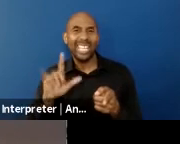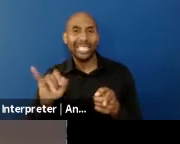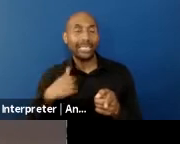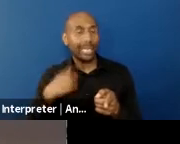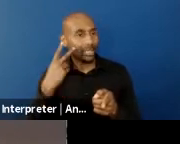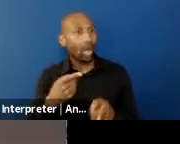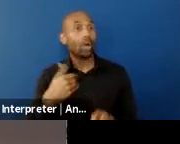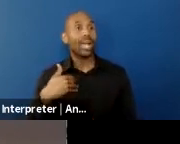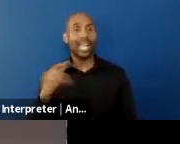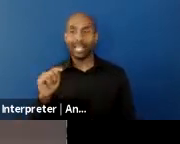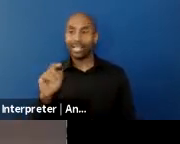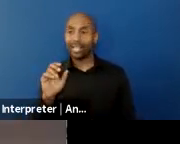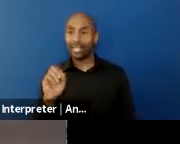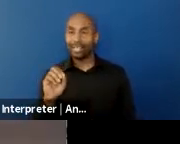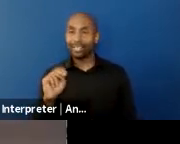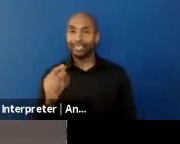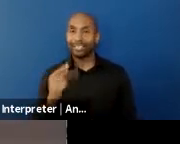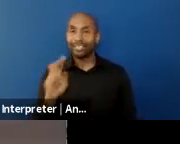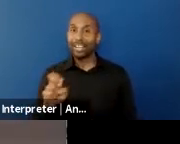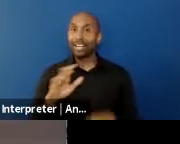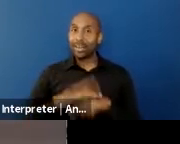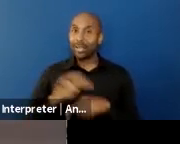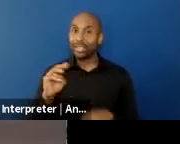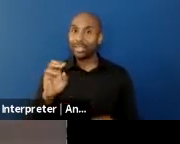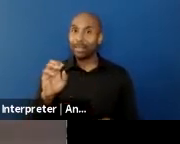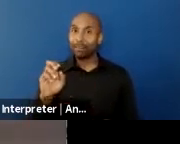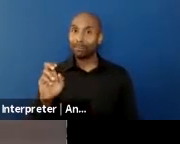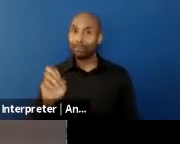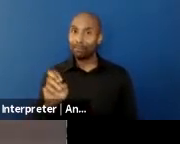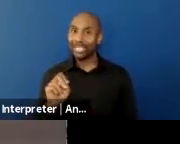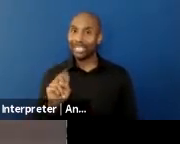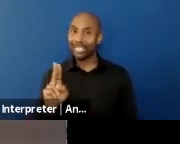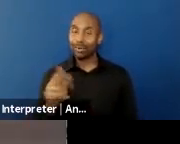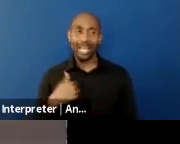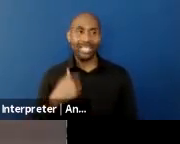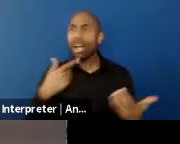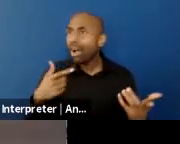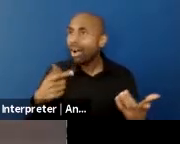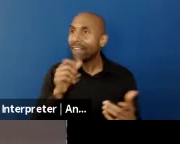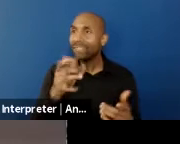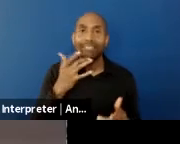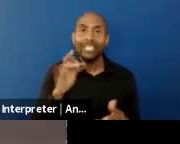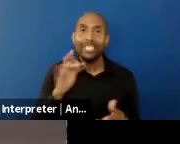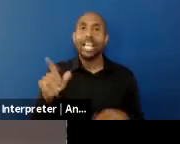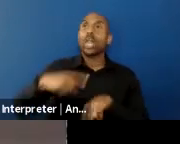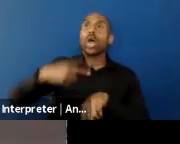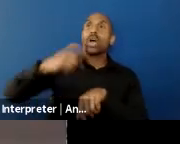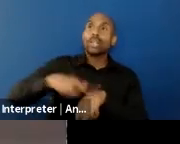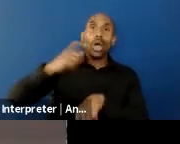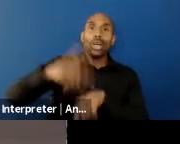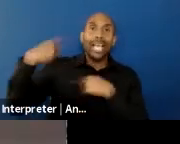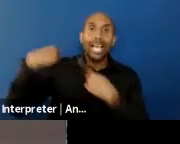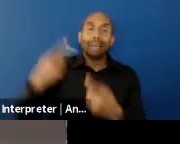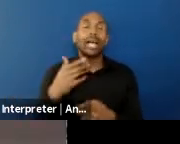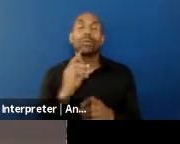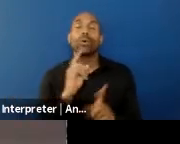I hadn't had it in so long. So I order a tongue sandwich.